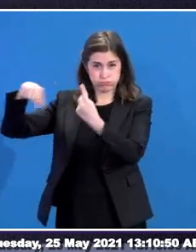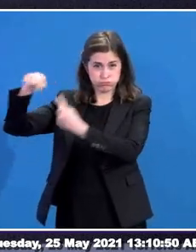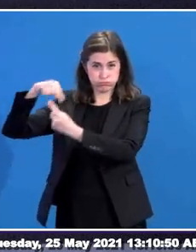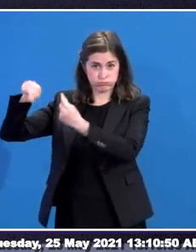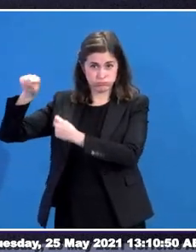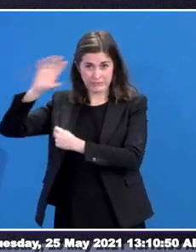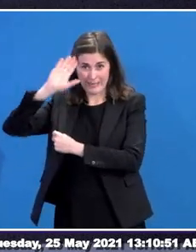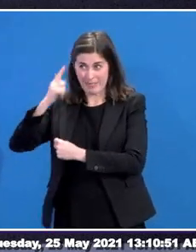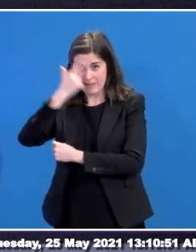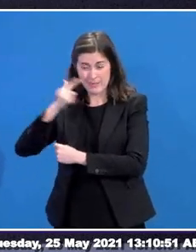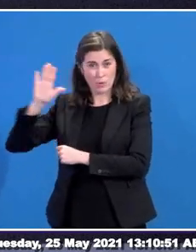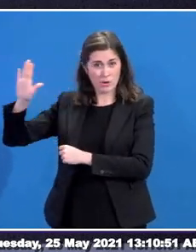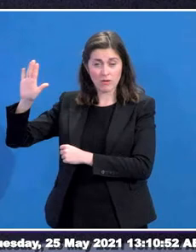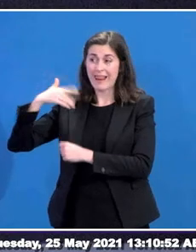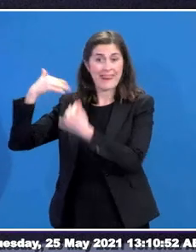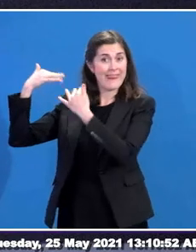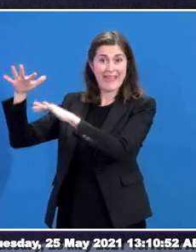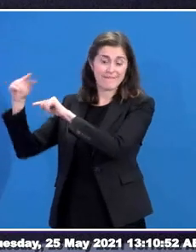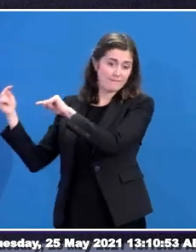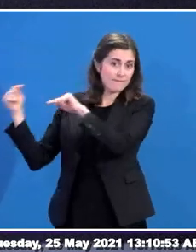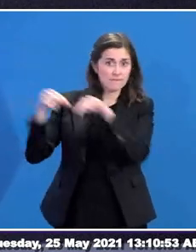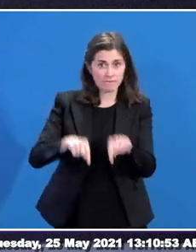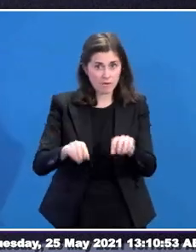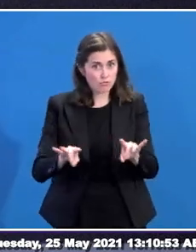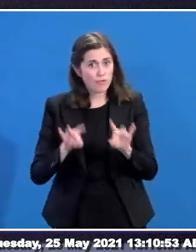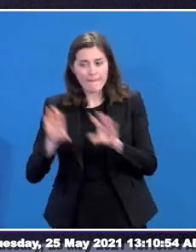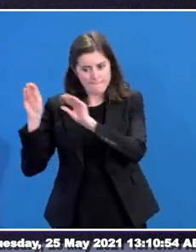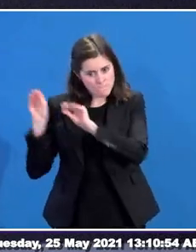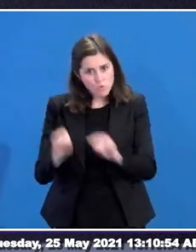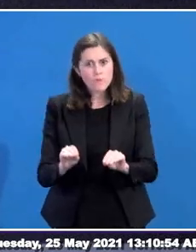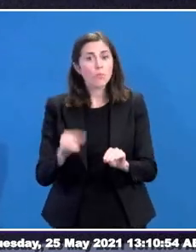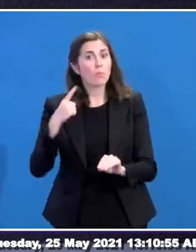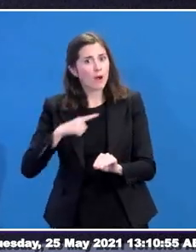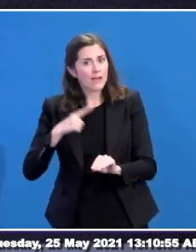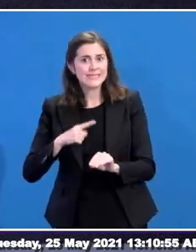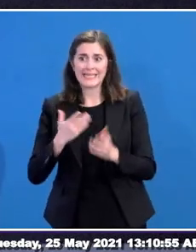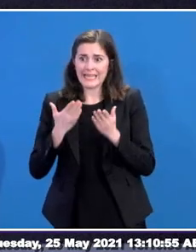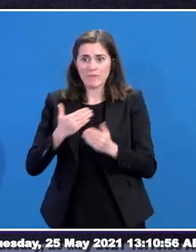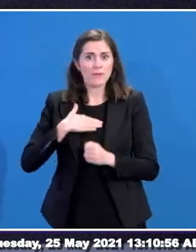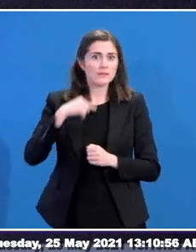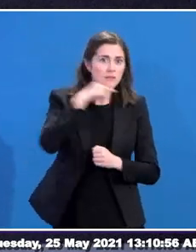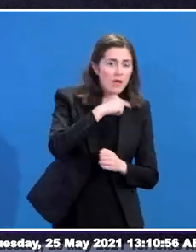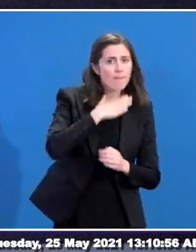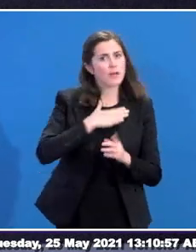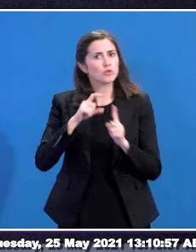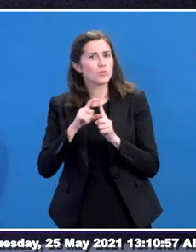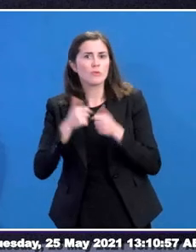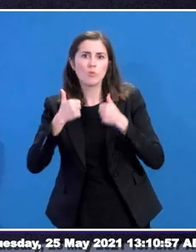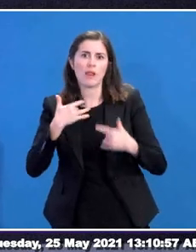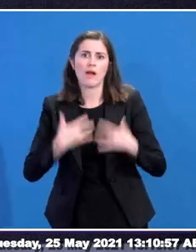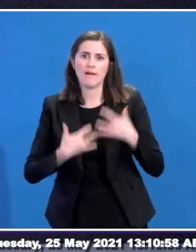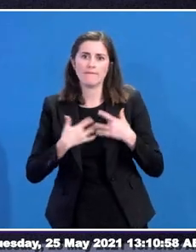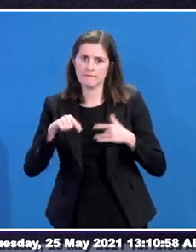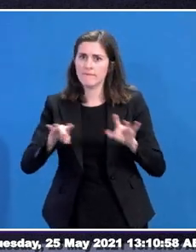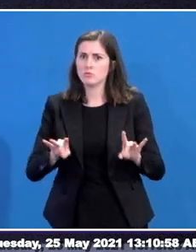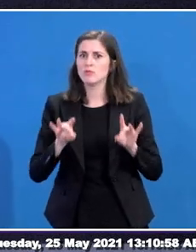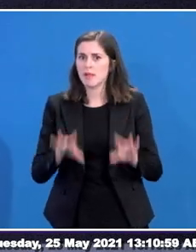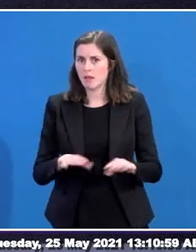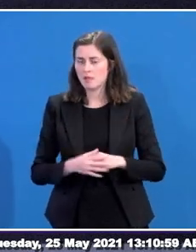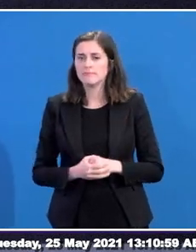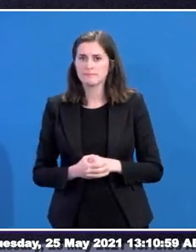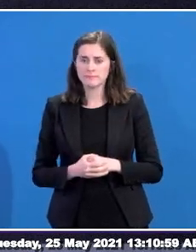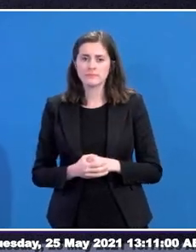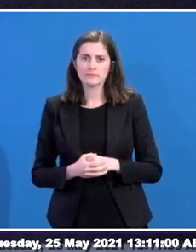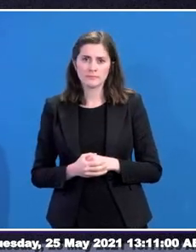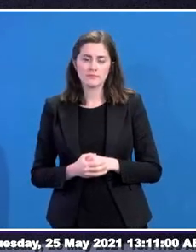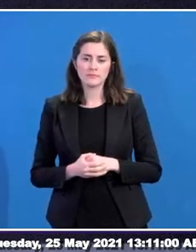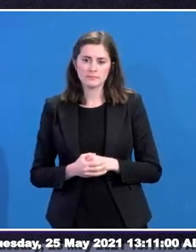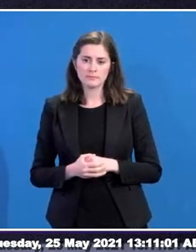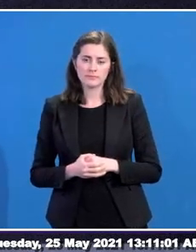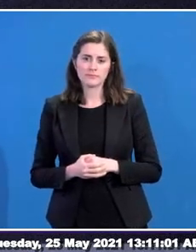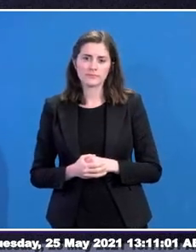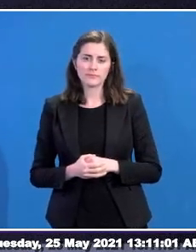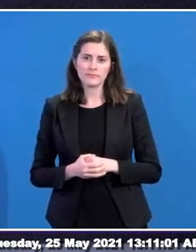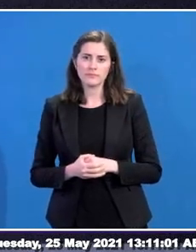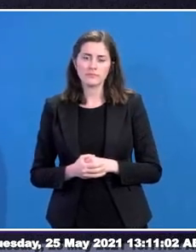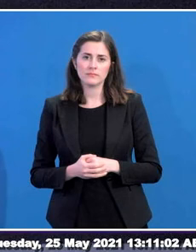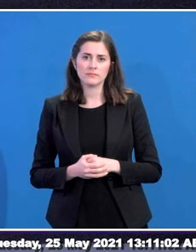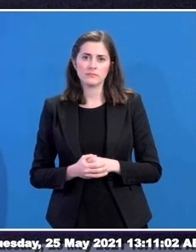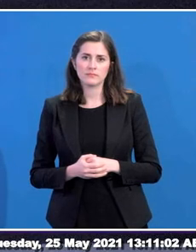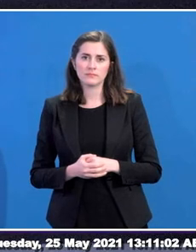at the moment, but I left there to give them a better life and I'm thankful